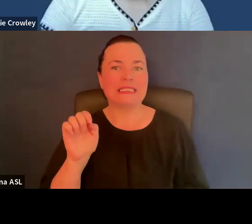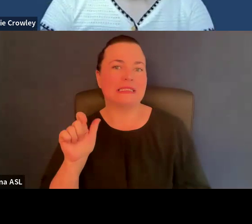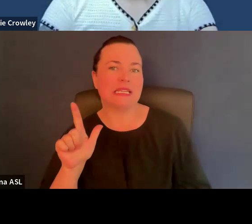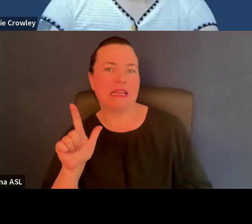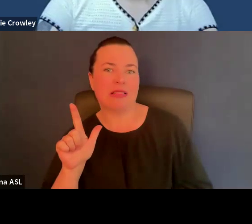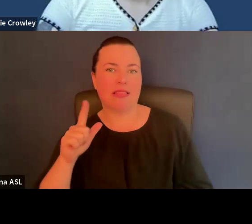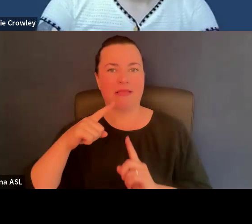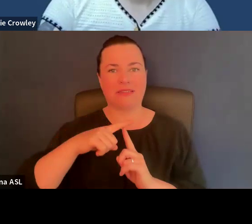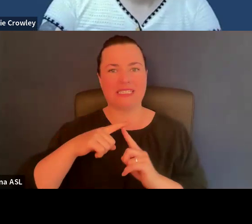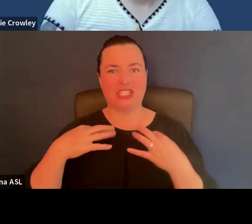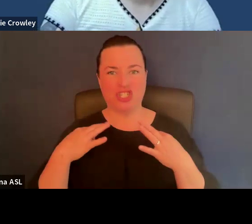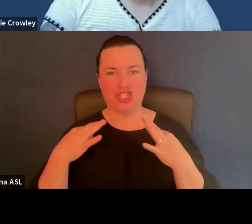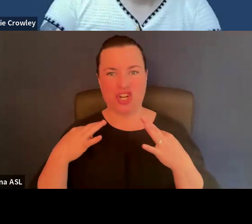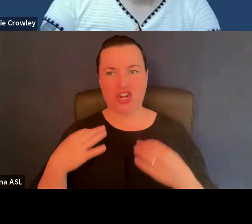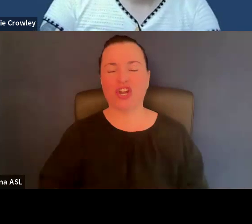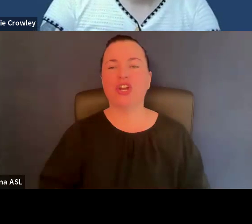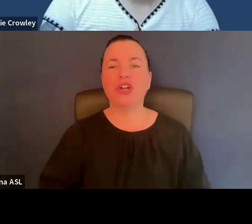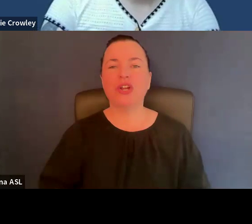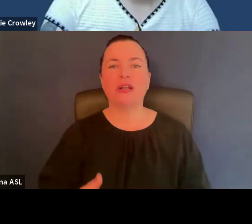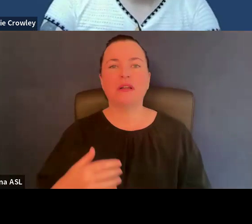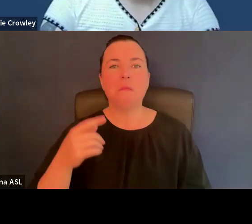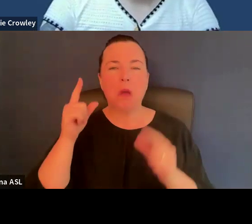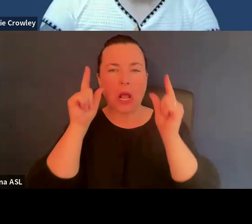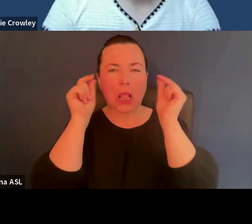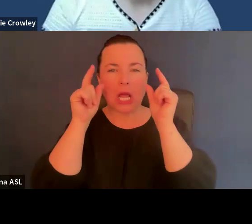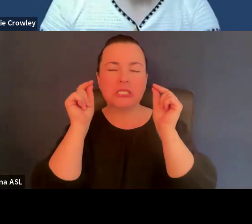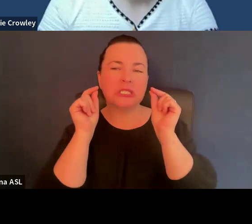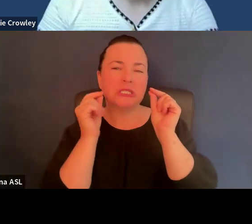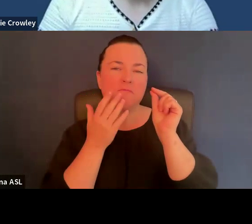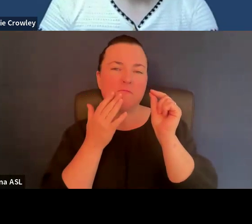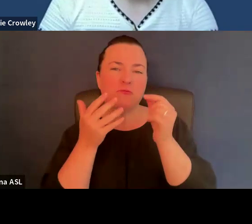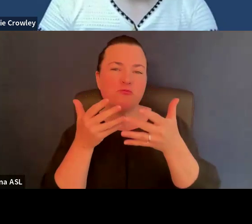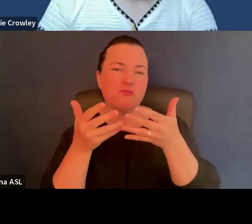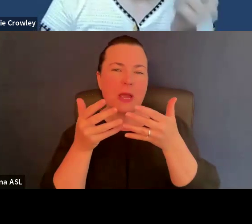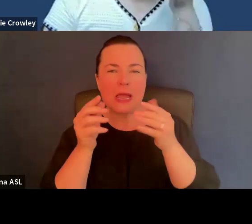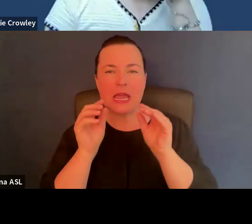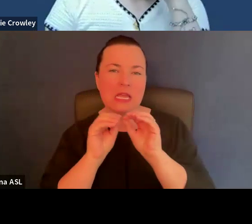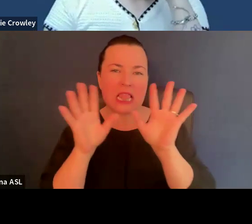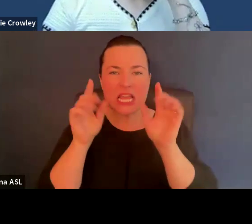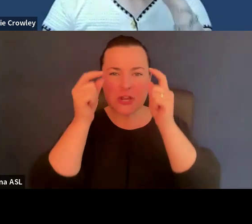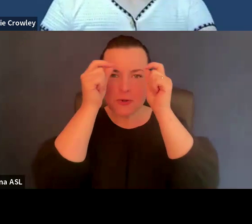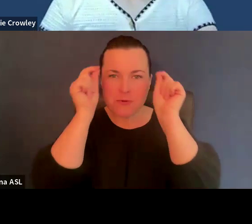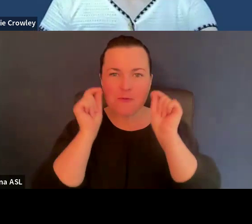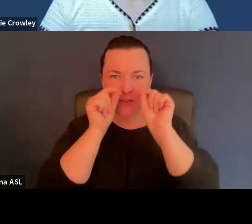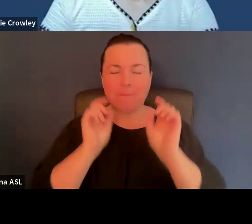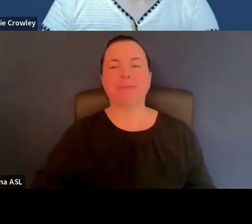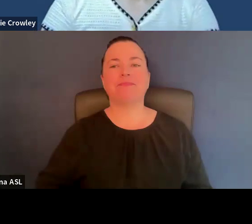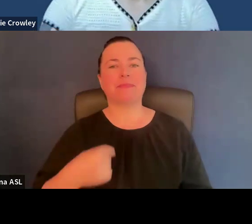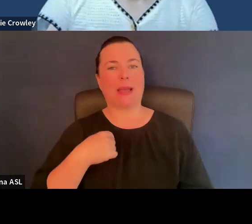and my clear grayish glasses. I am a middle-aged man,